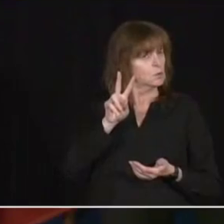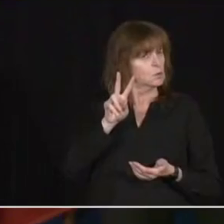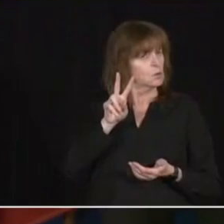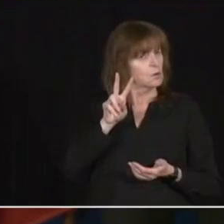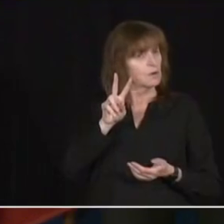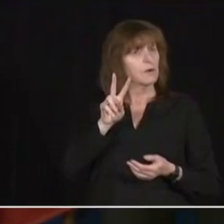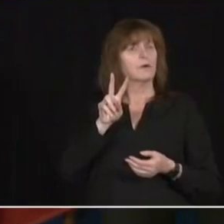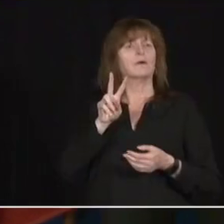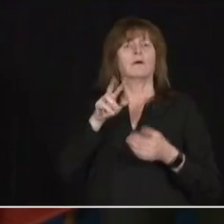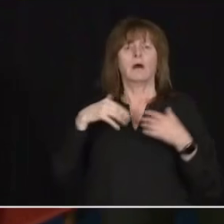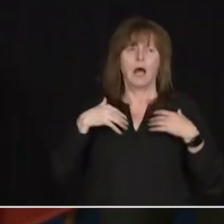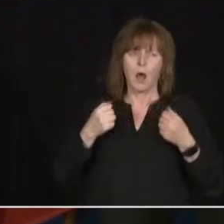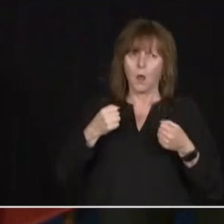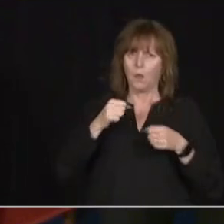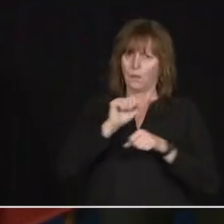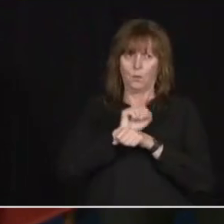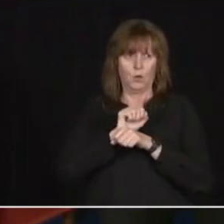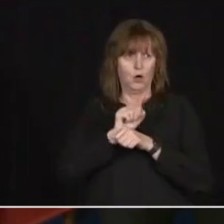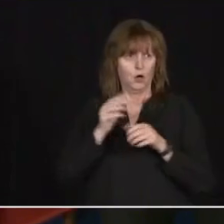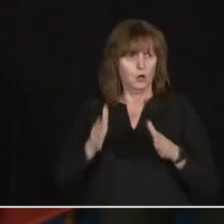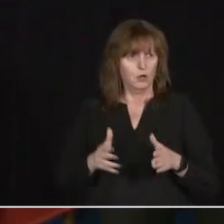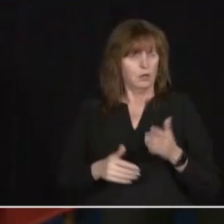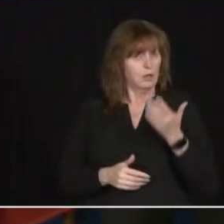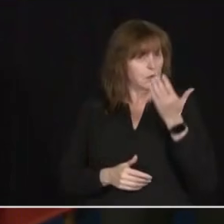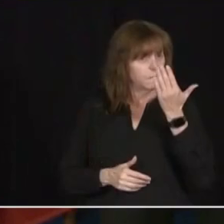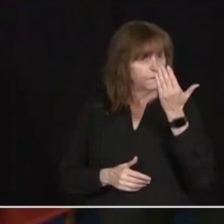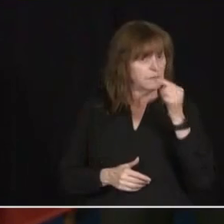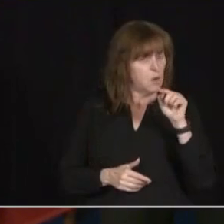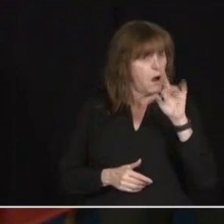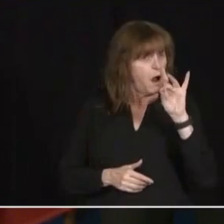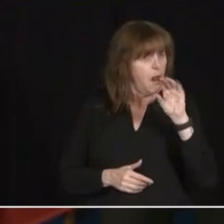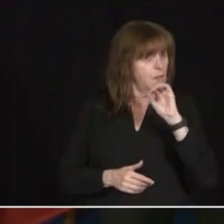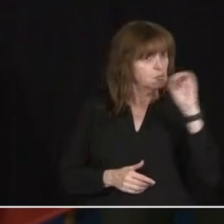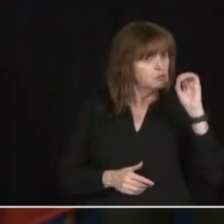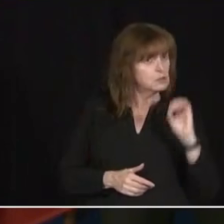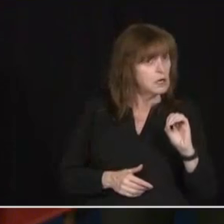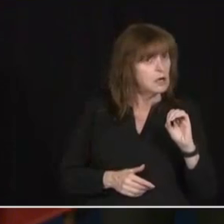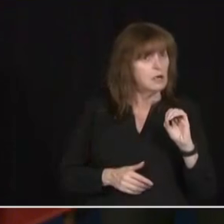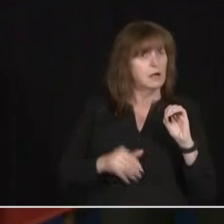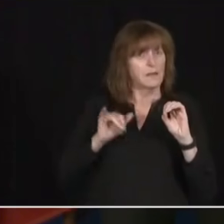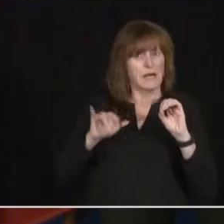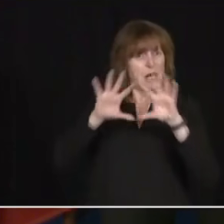over 2,000 health care workers have been infected with COVID-19 and they